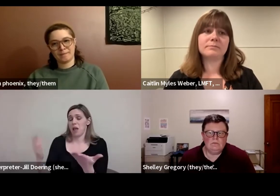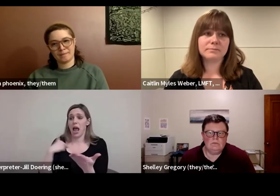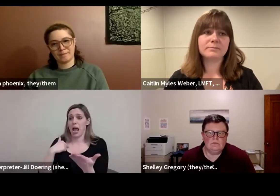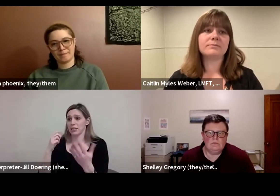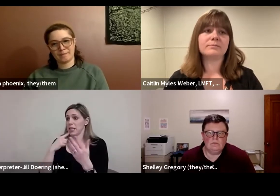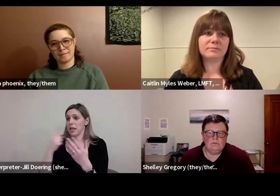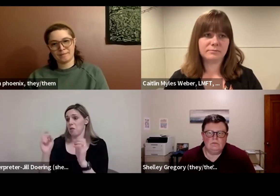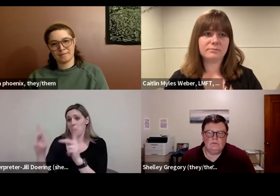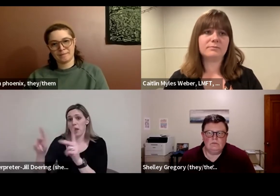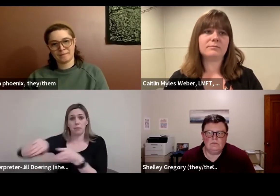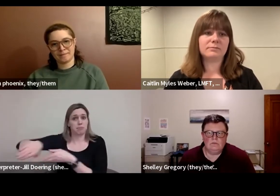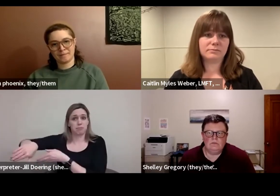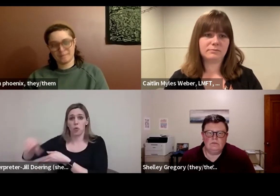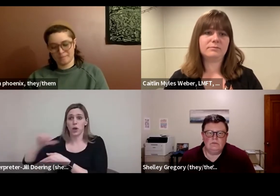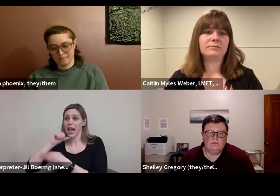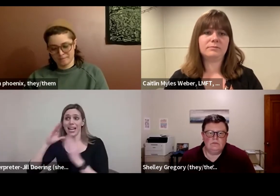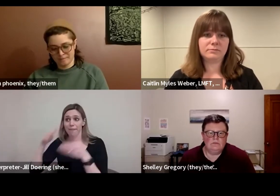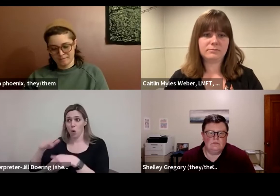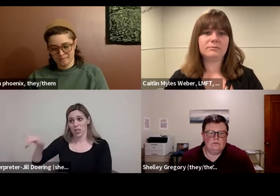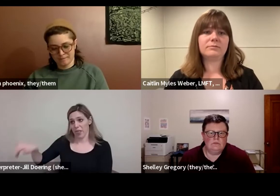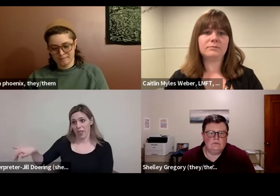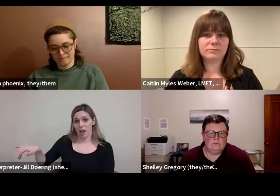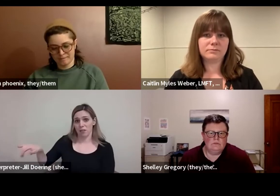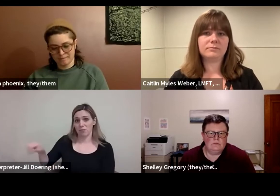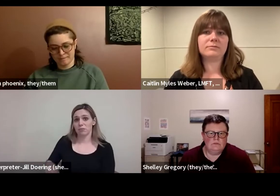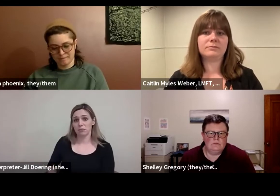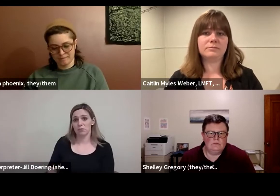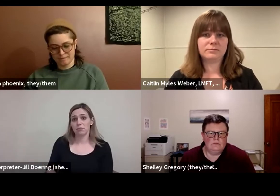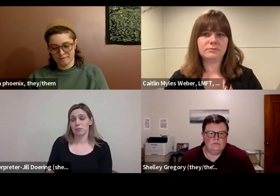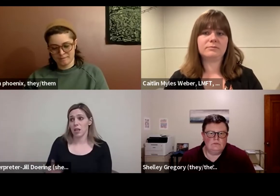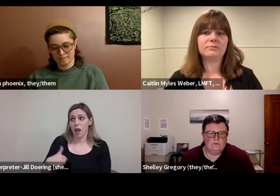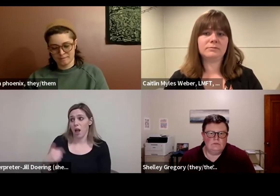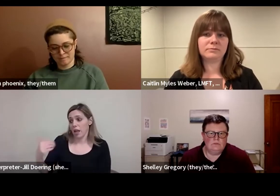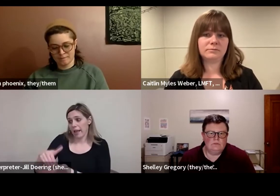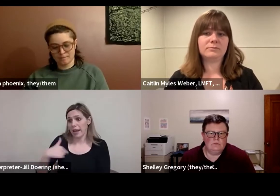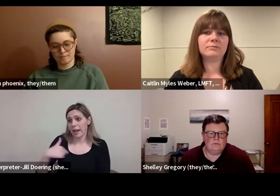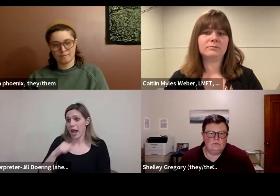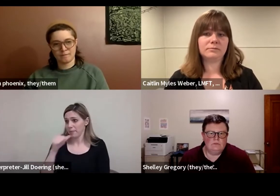'Cause again, I'm not the one doing the work.